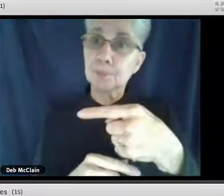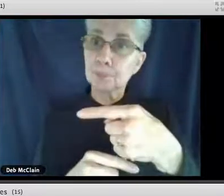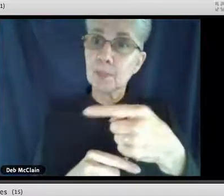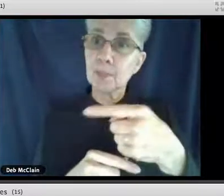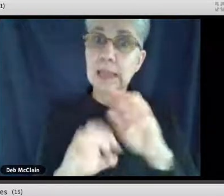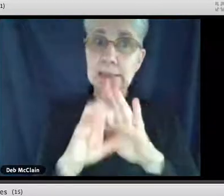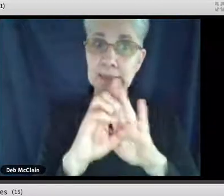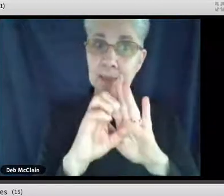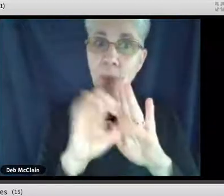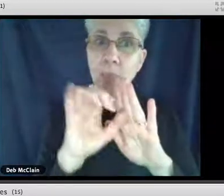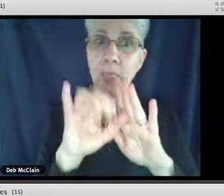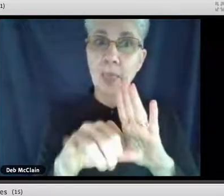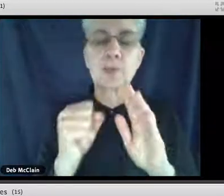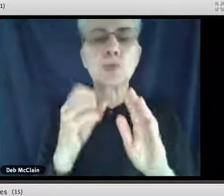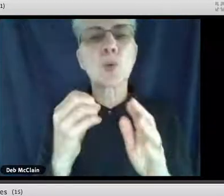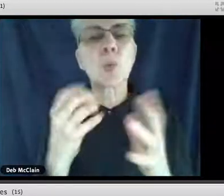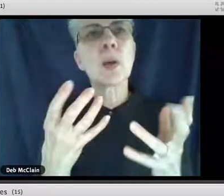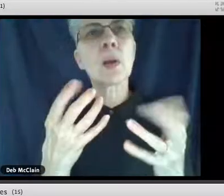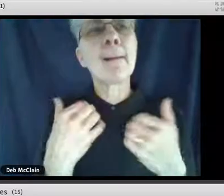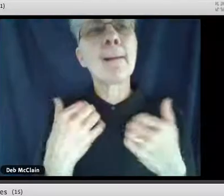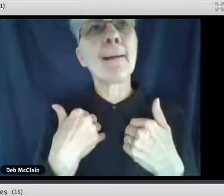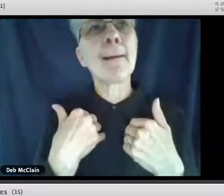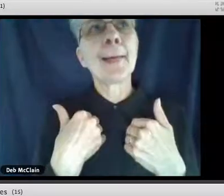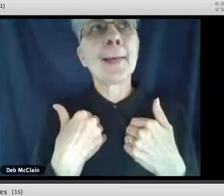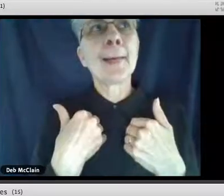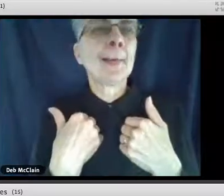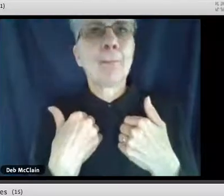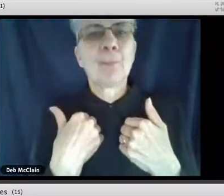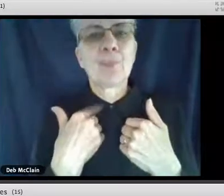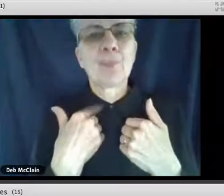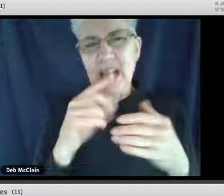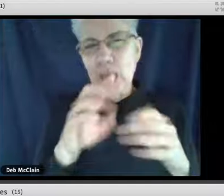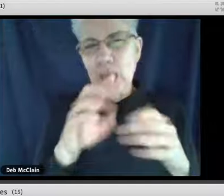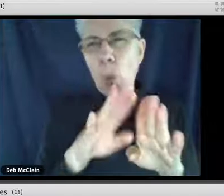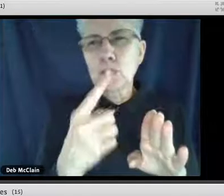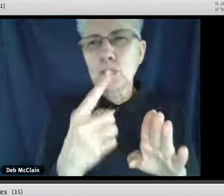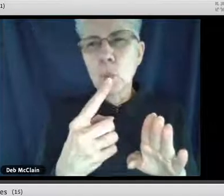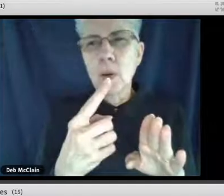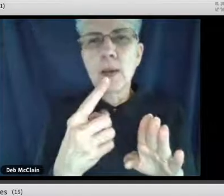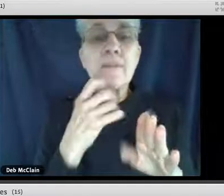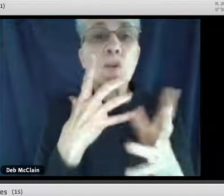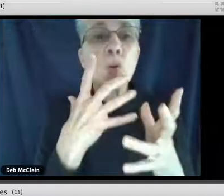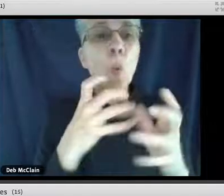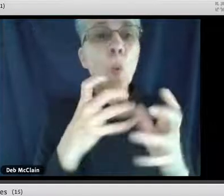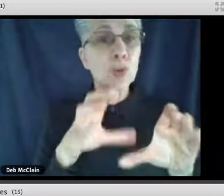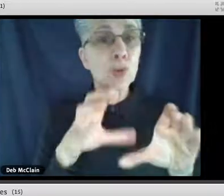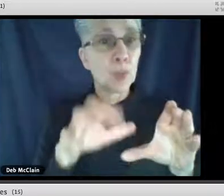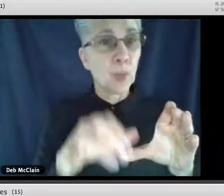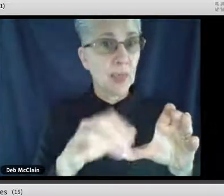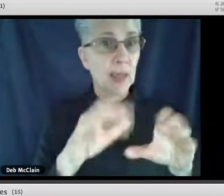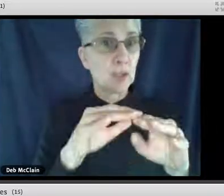So I had... This is a closed one, and if you wanted to do this on your own afterwards,